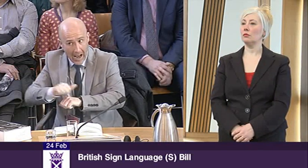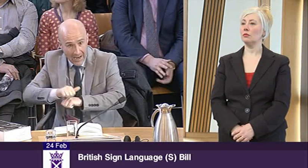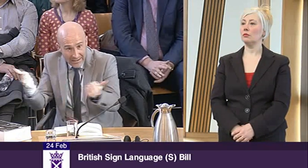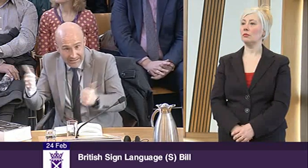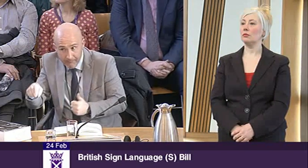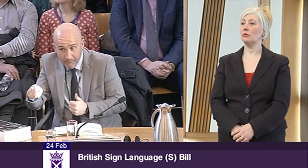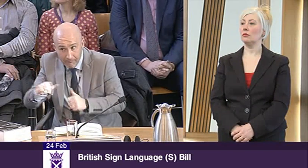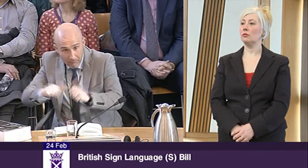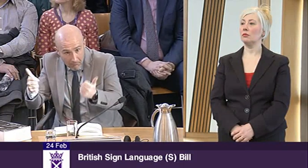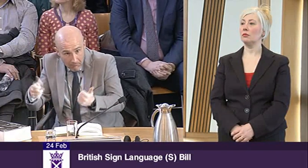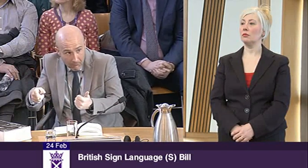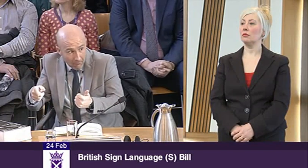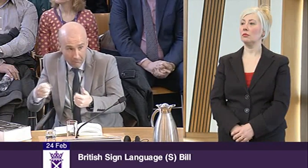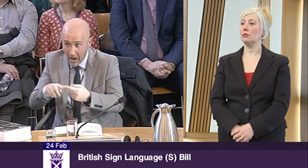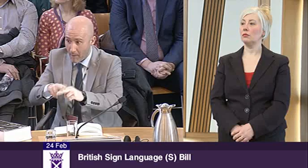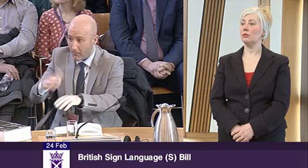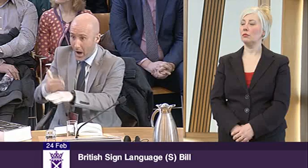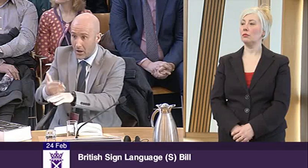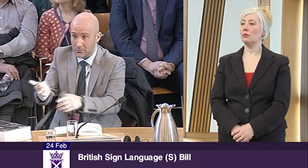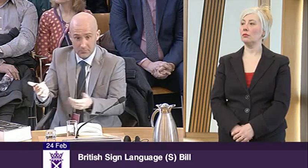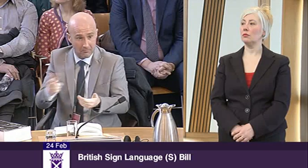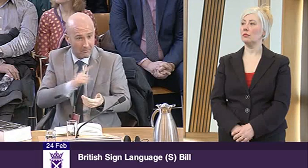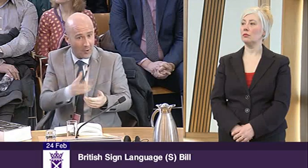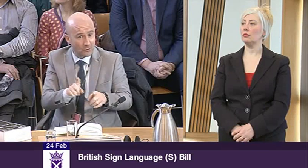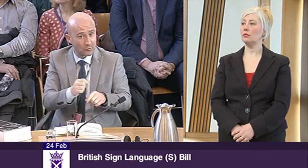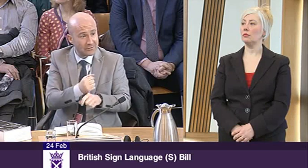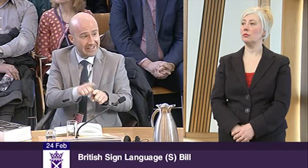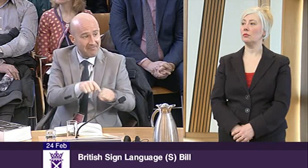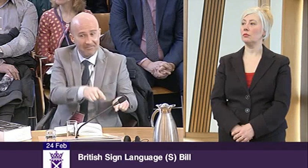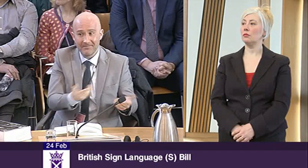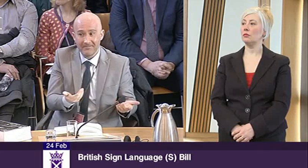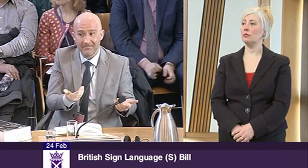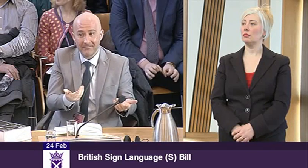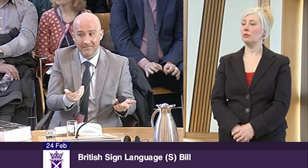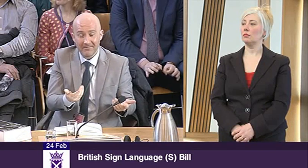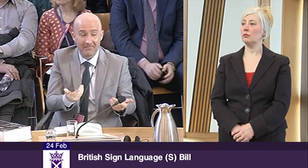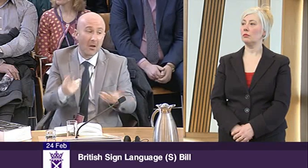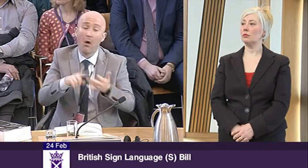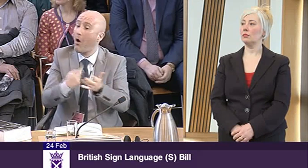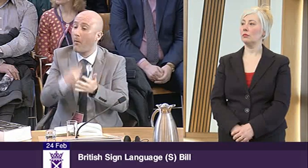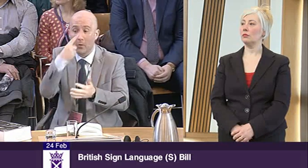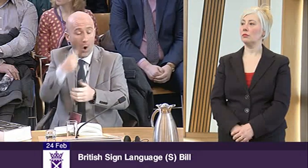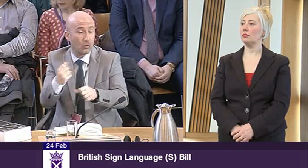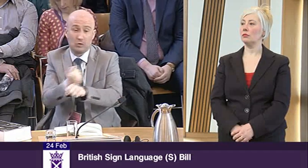model is. If it is effective, we can perhaps follow that model for BSL, but if it is not,